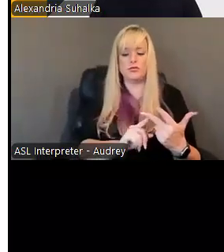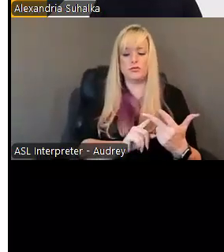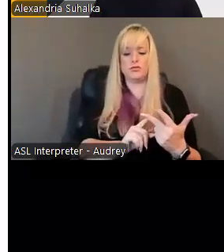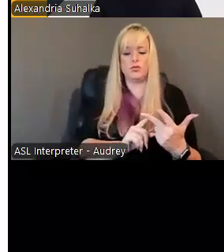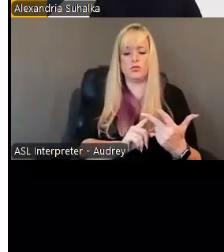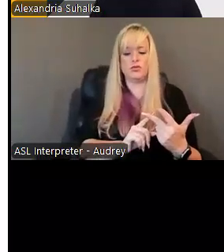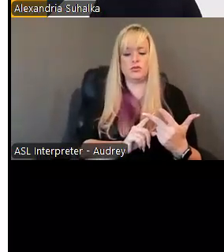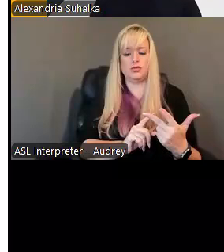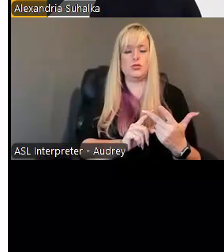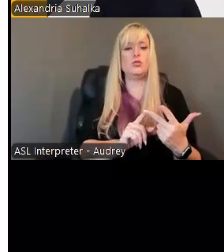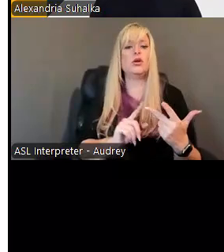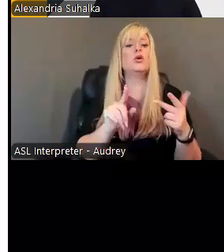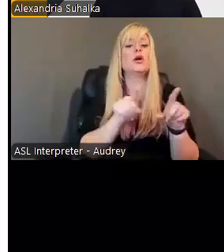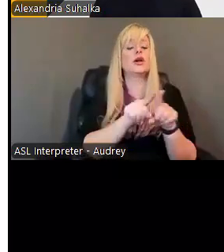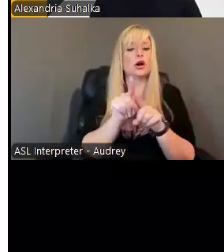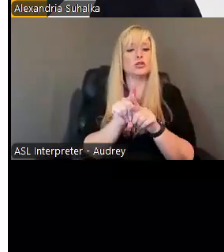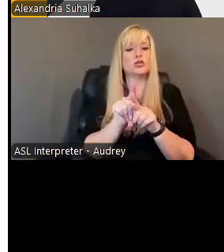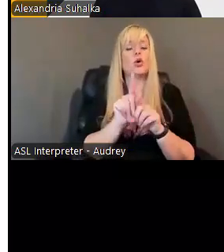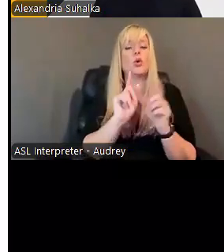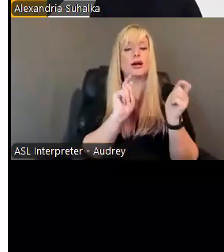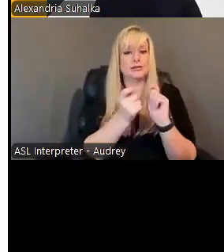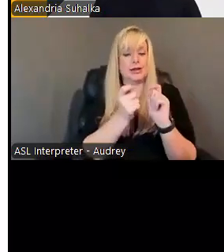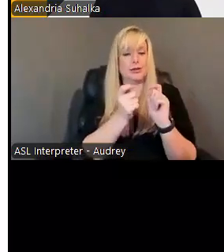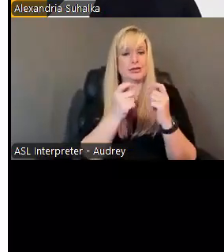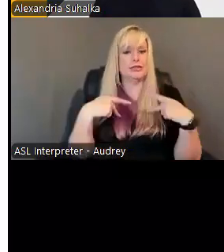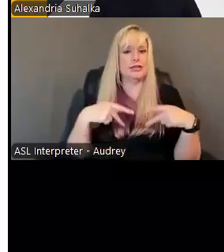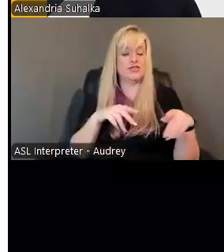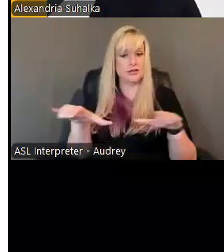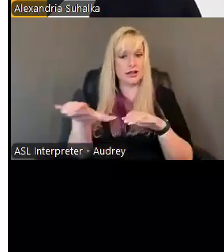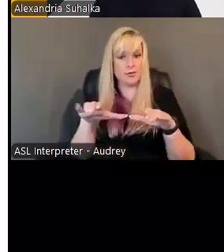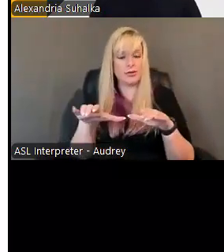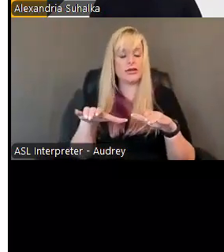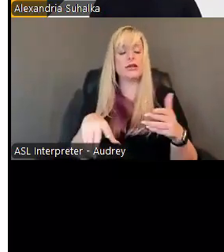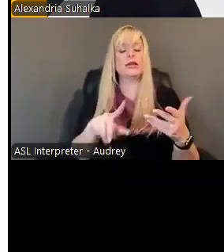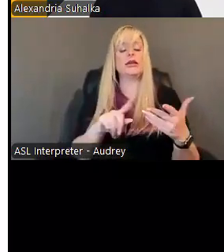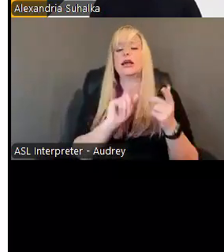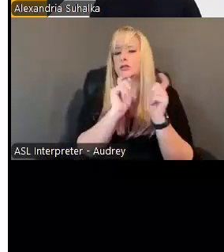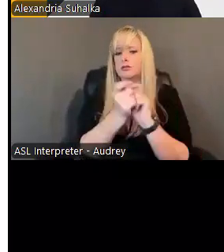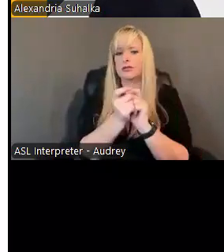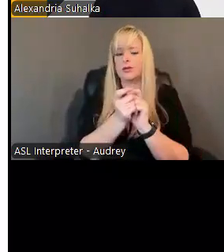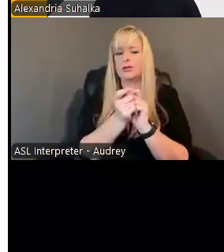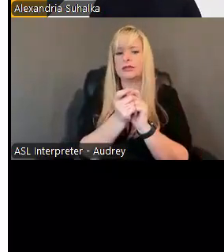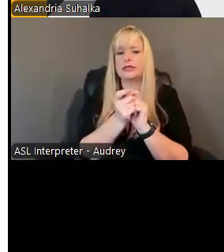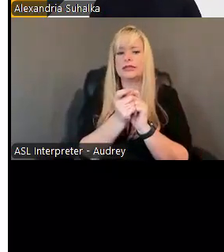then we also adapted physical activity and dietary recommendations to meet the needs of folks who've